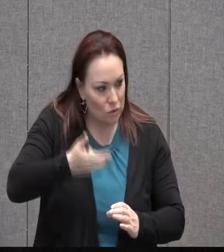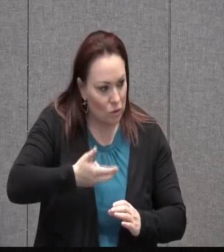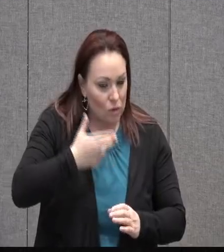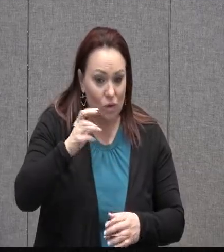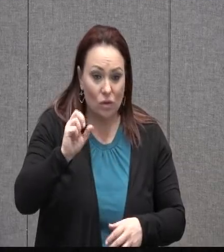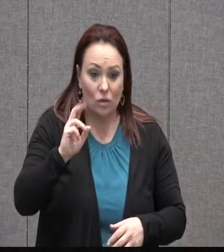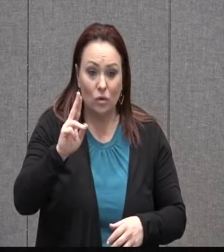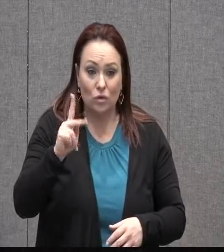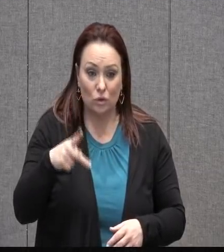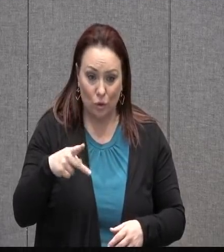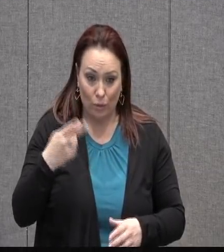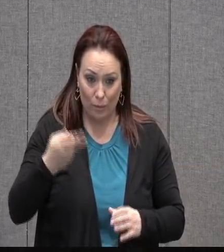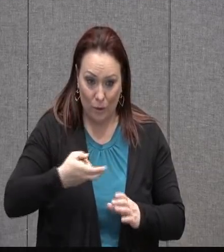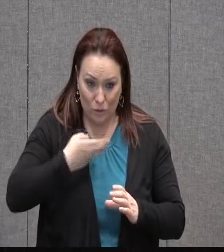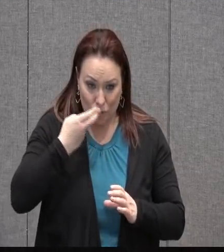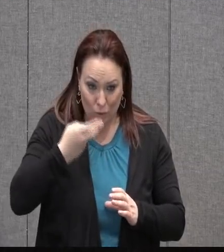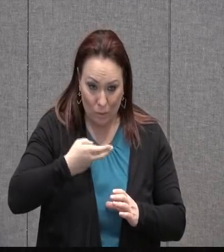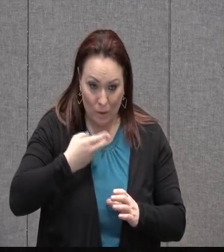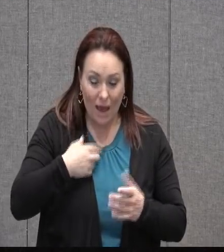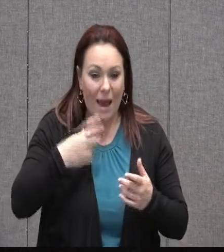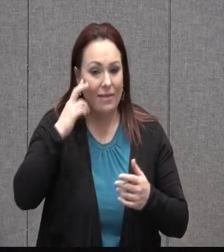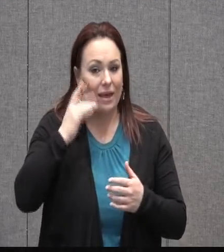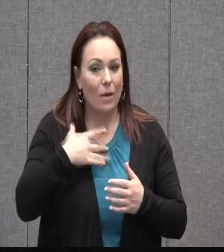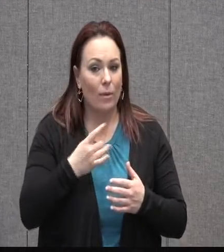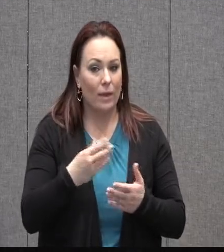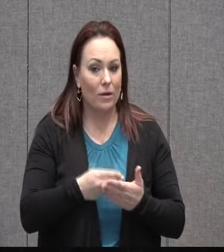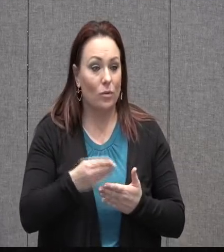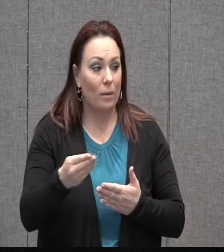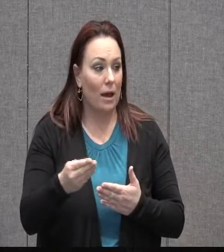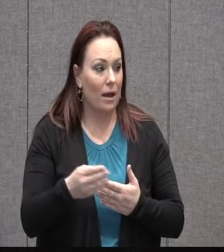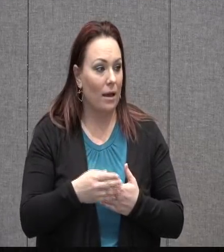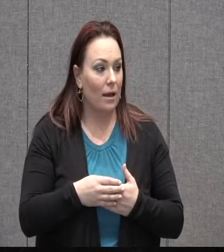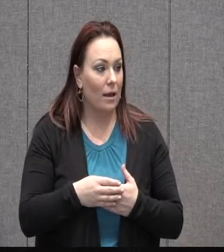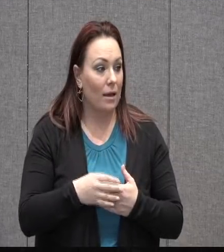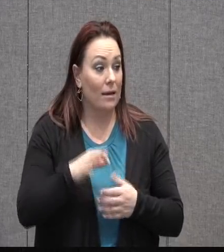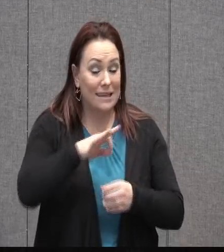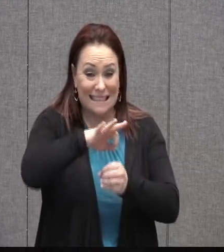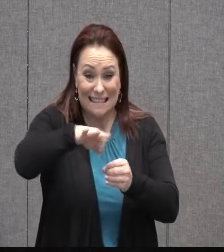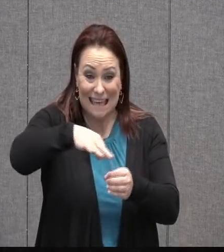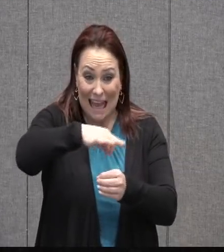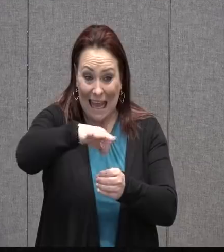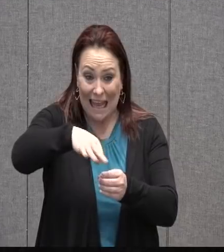Soup. - Soup. I think I'd like to buy next, could I have some tea please?